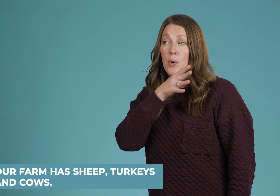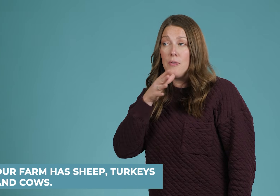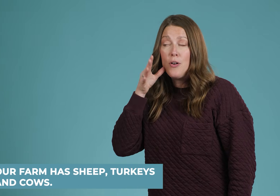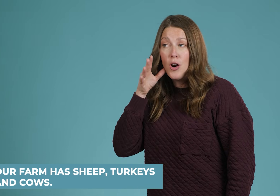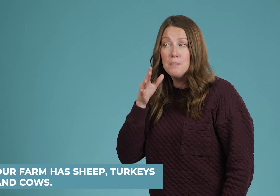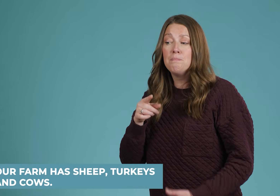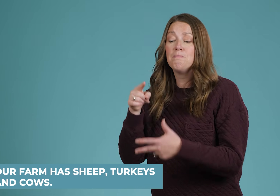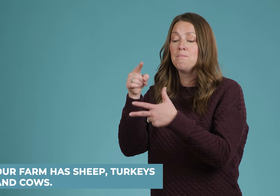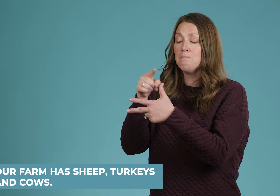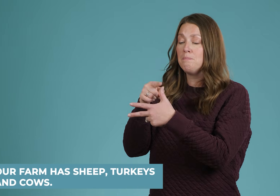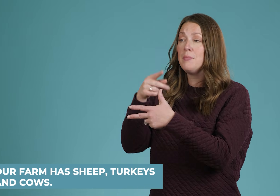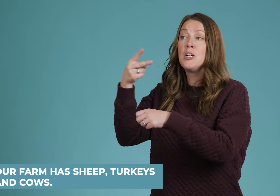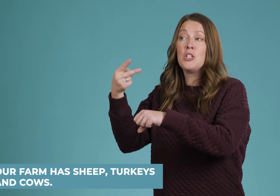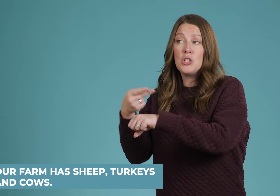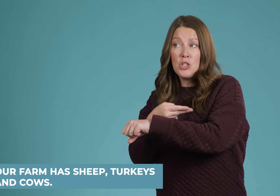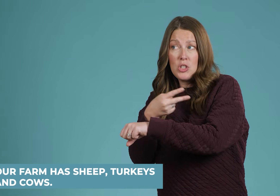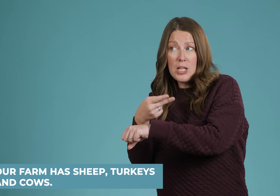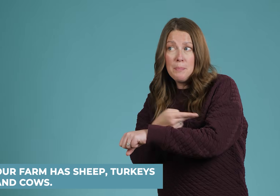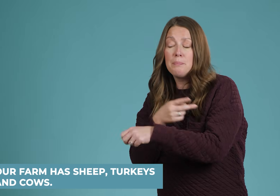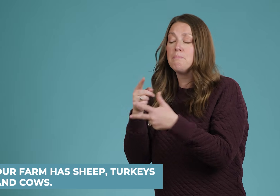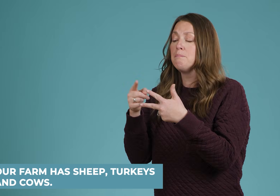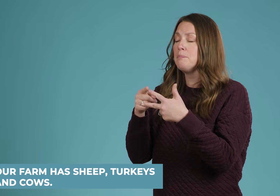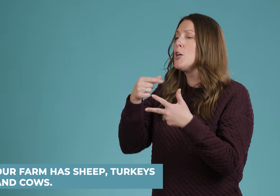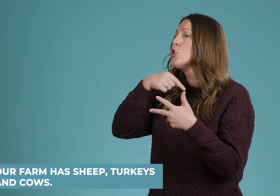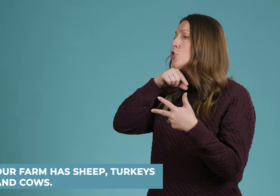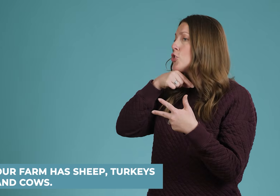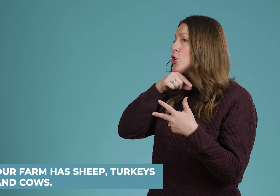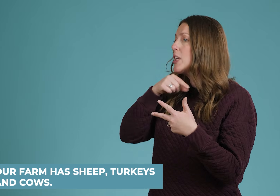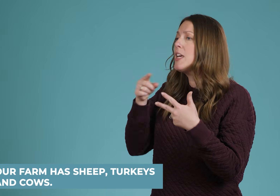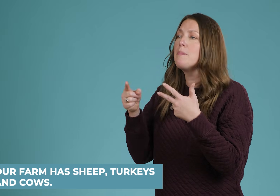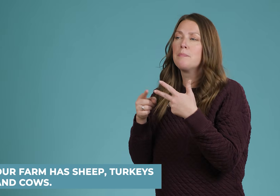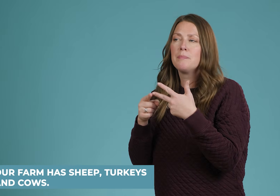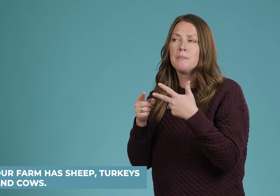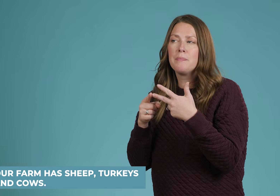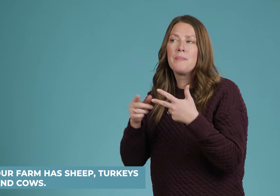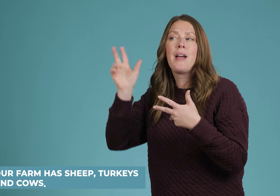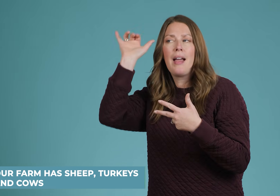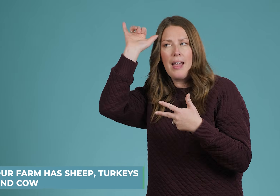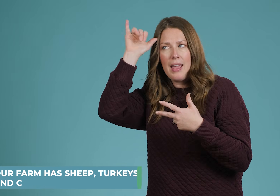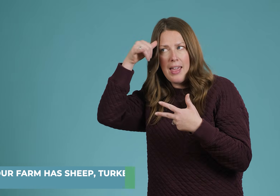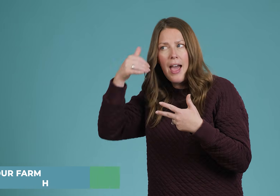Our farm